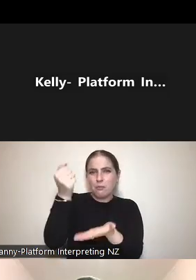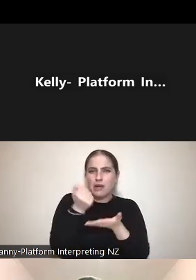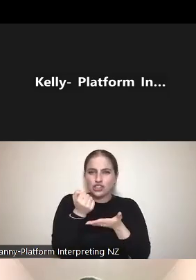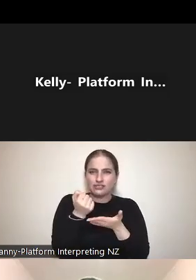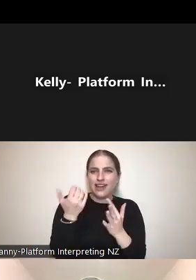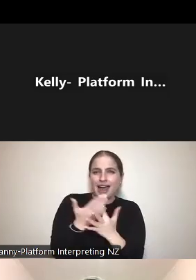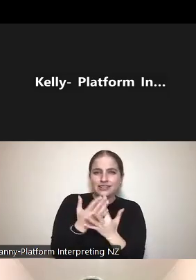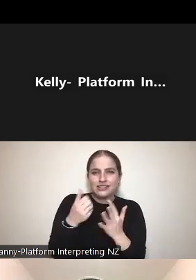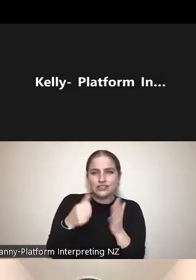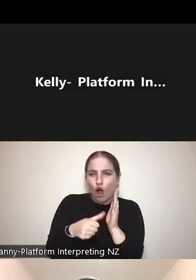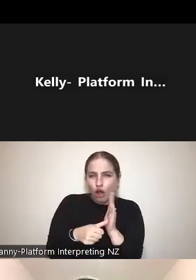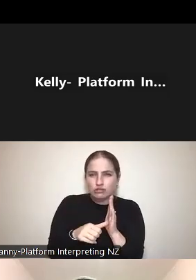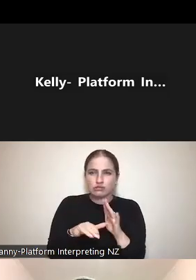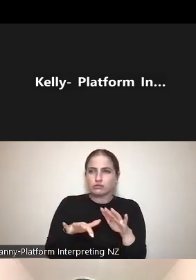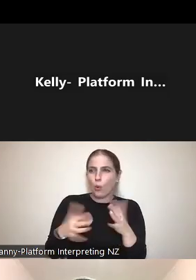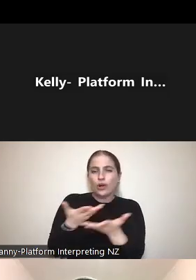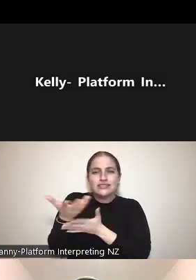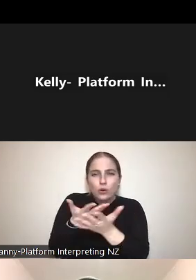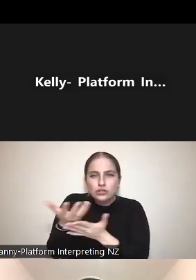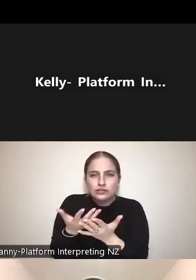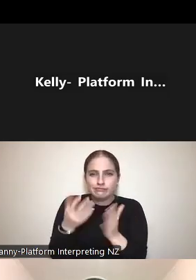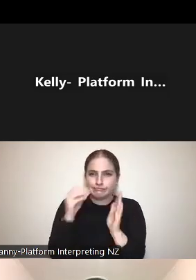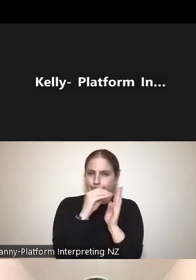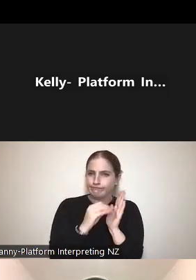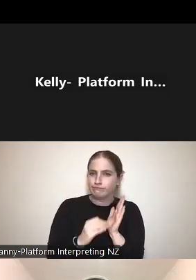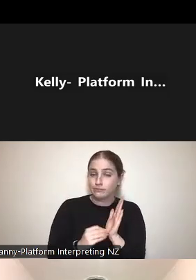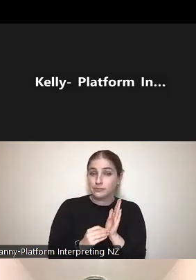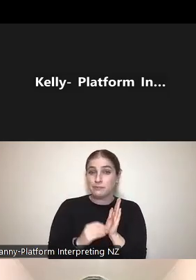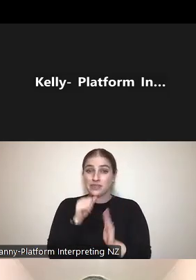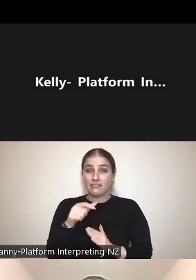But yeah, if you're a disabled artist, please check out Taha Hotu and get in touch if you're